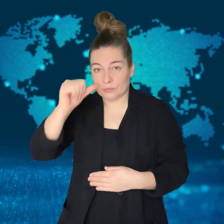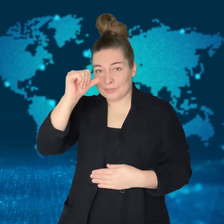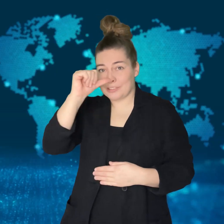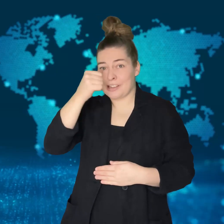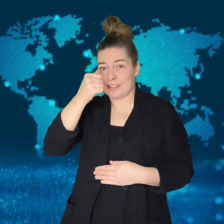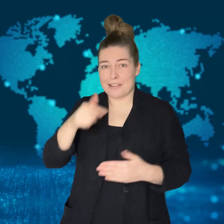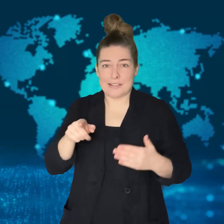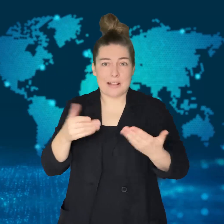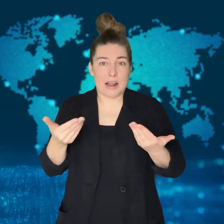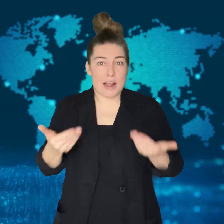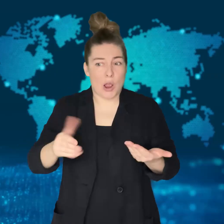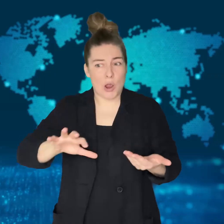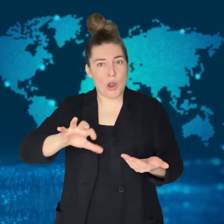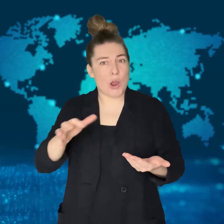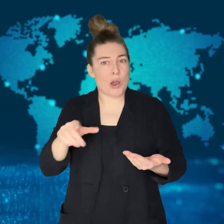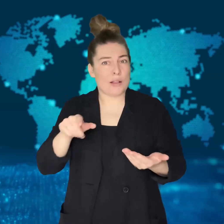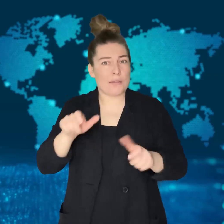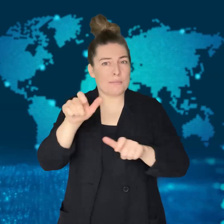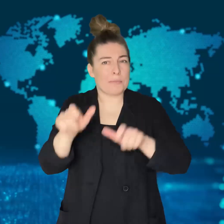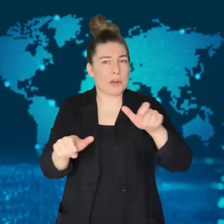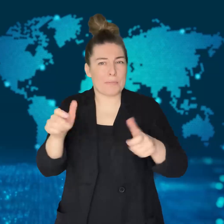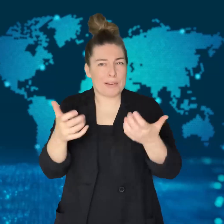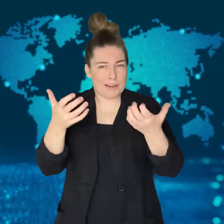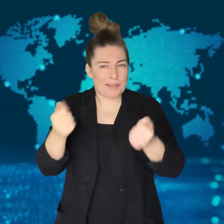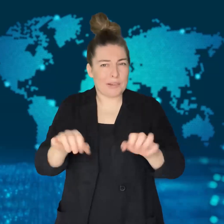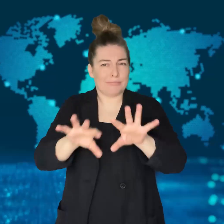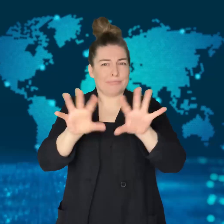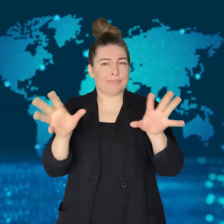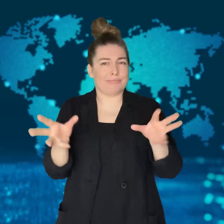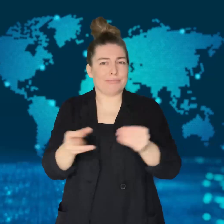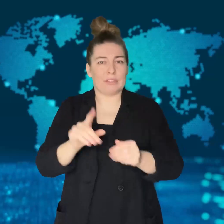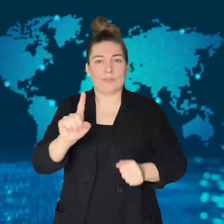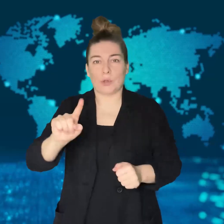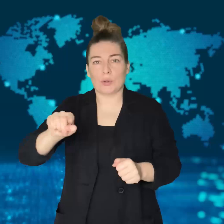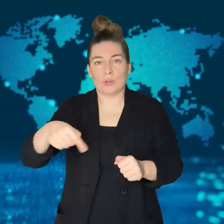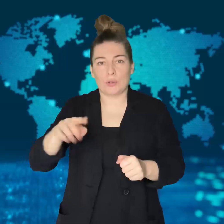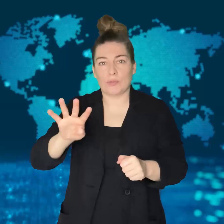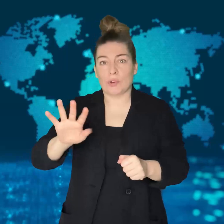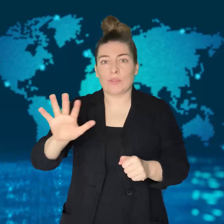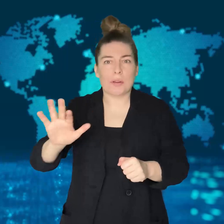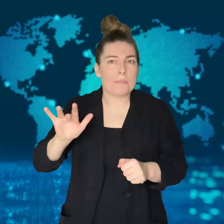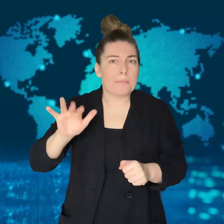[MONIKA]: India, a country of almost 1.45 billion people,